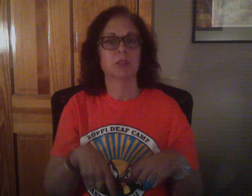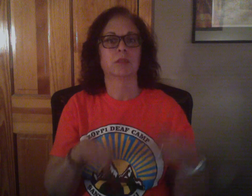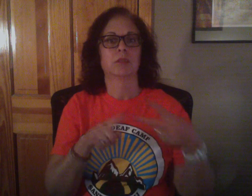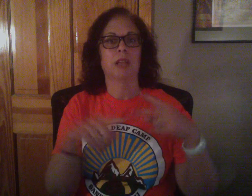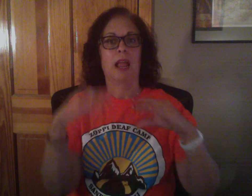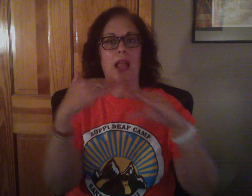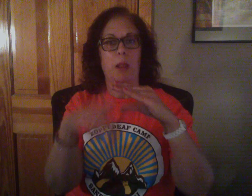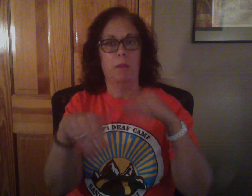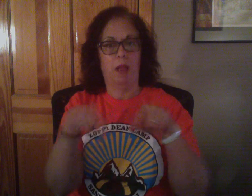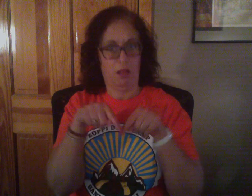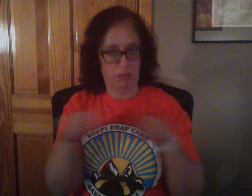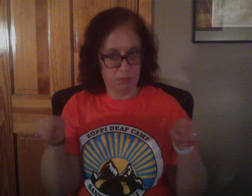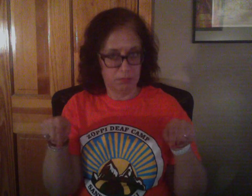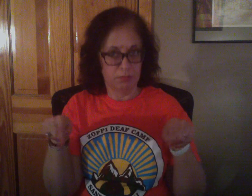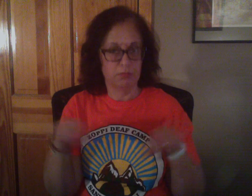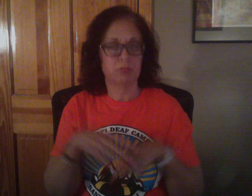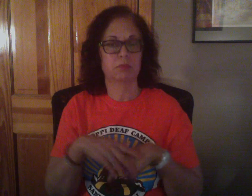Email at zoppideadcamp@gmail.com